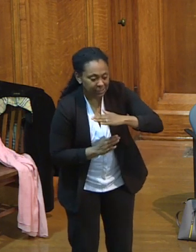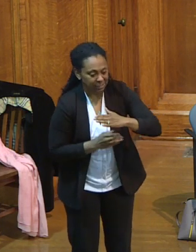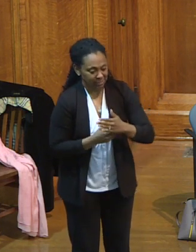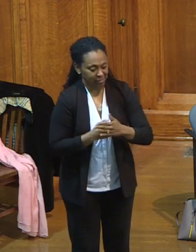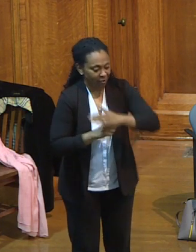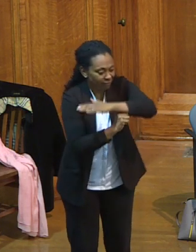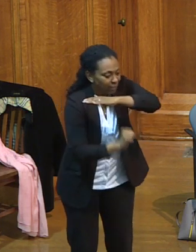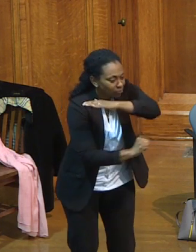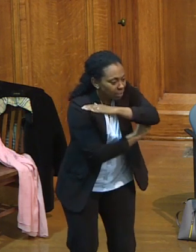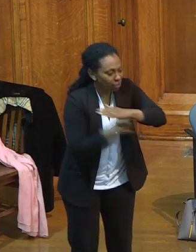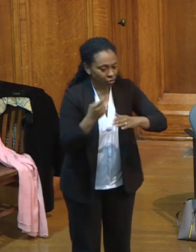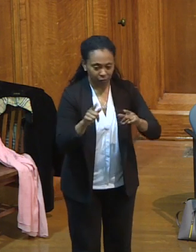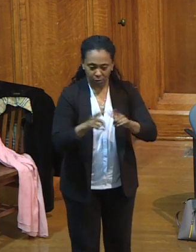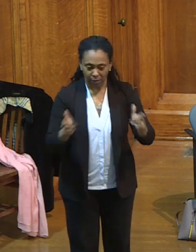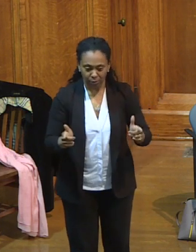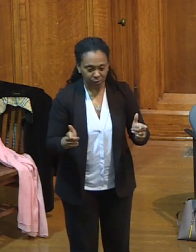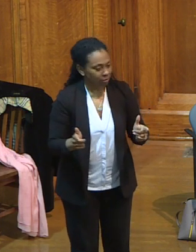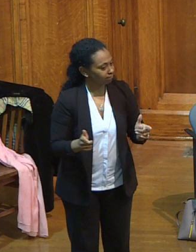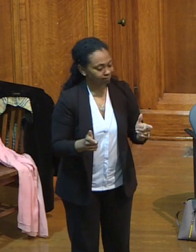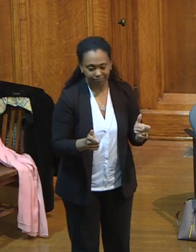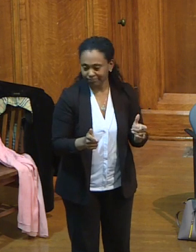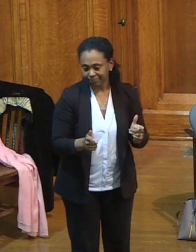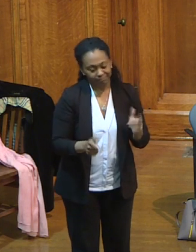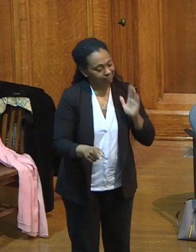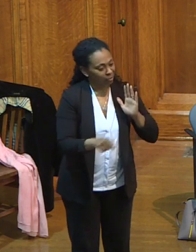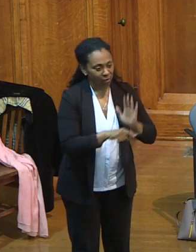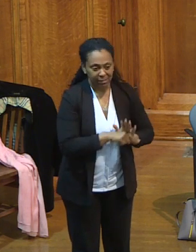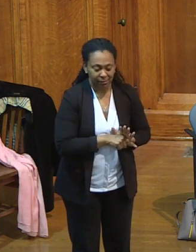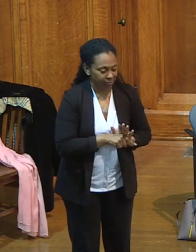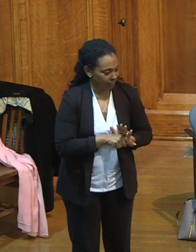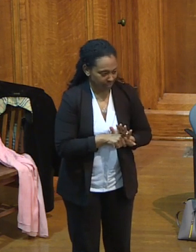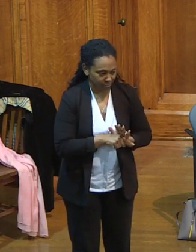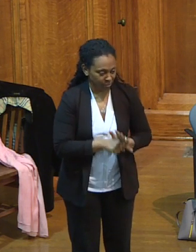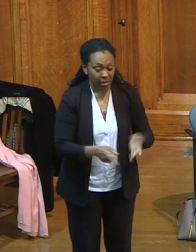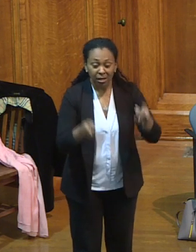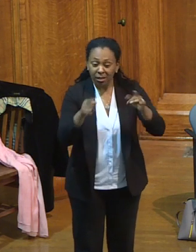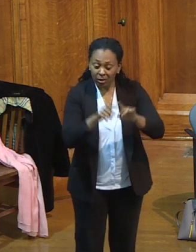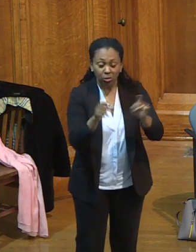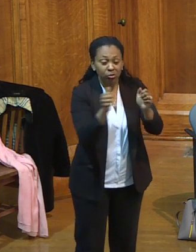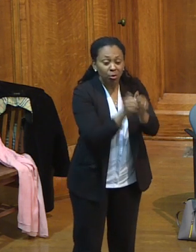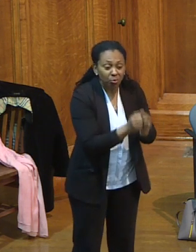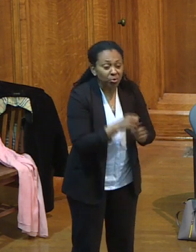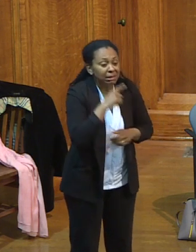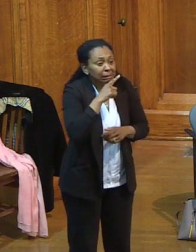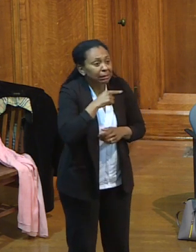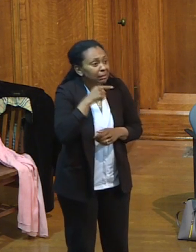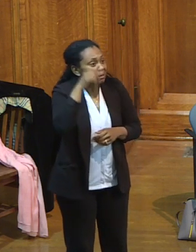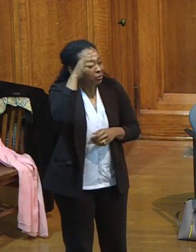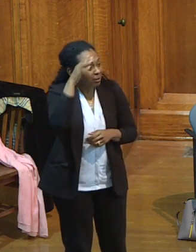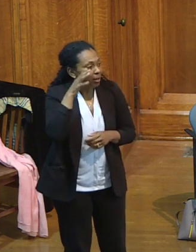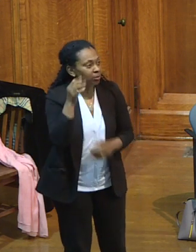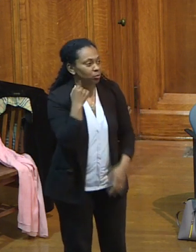you're really at a disadvantage. Also, with us, you know, with hearing parents we're always talking to our child so right away,